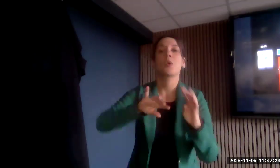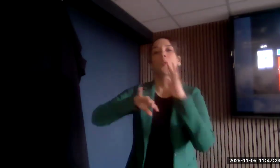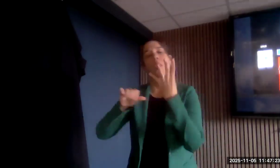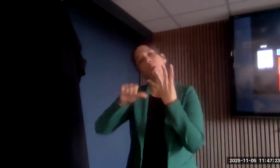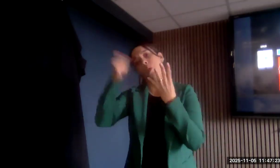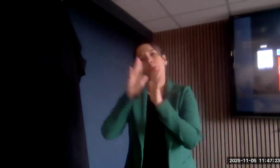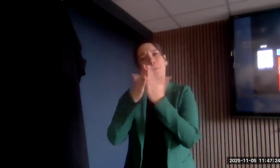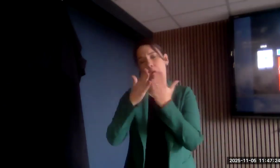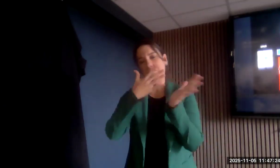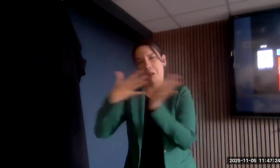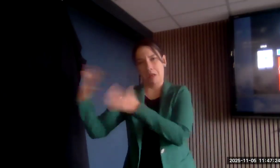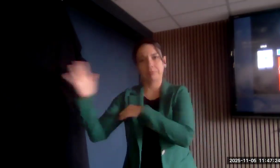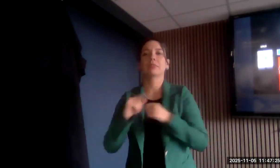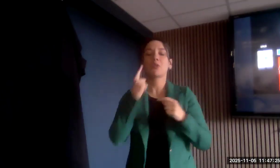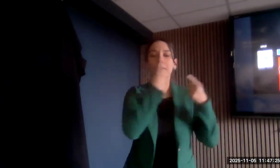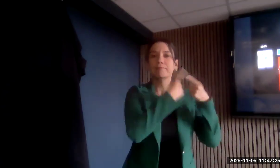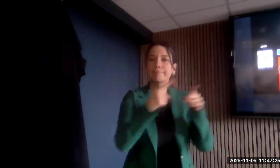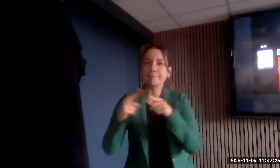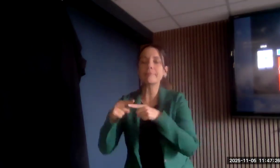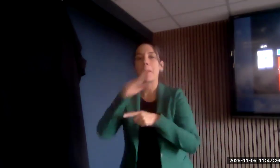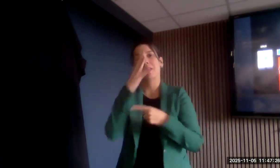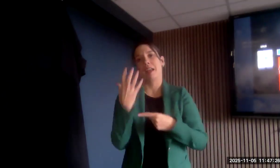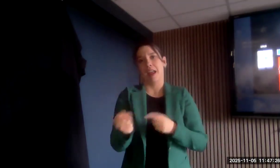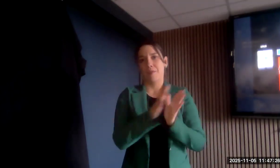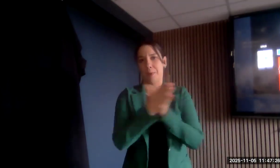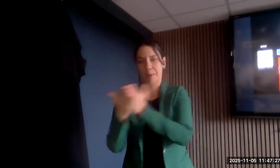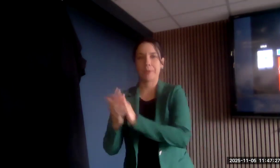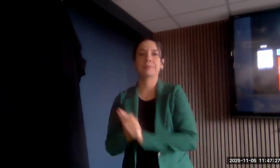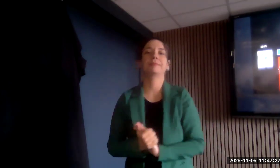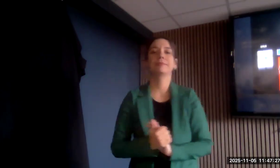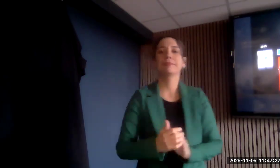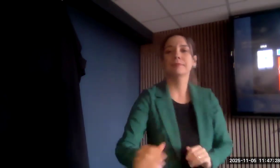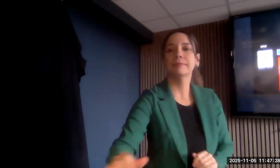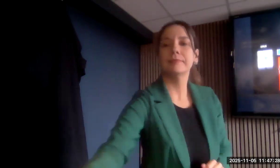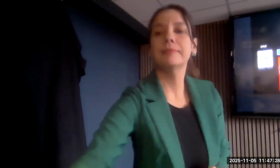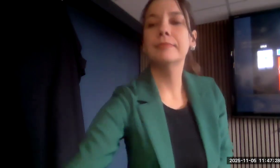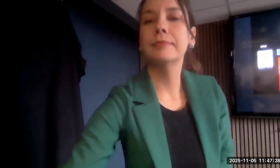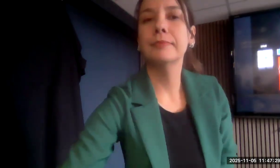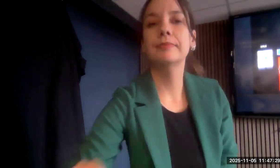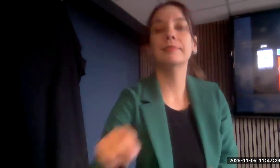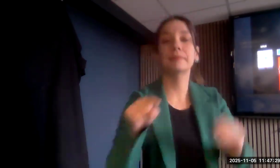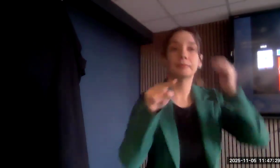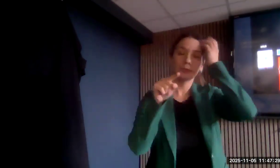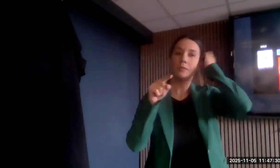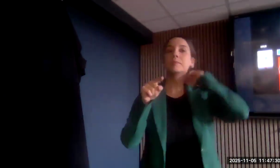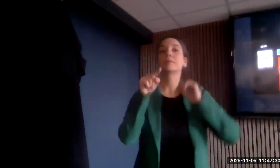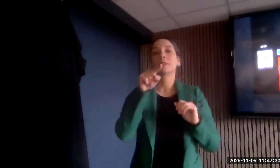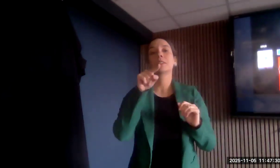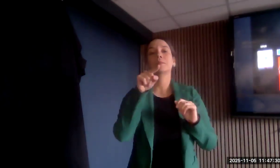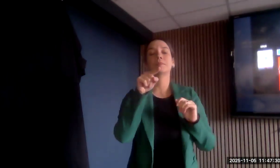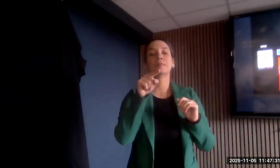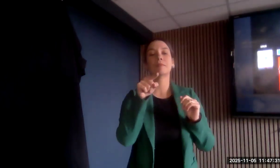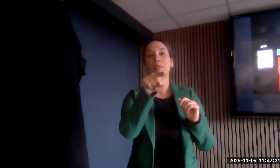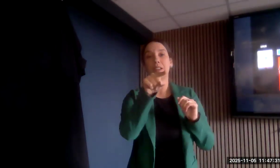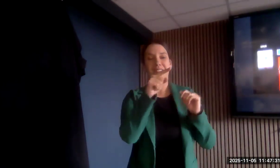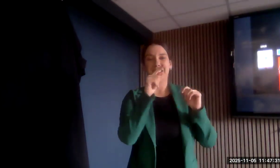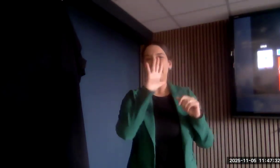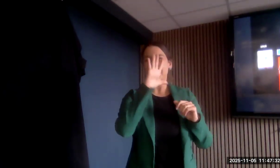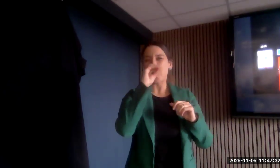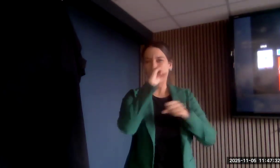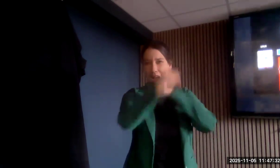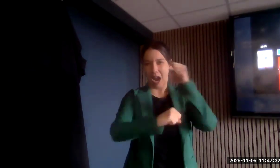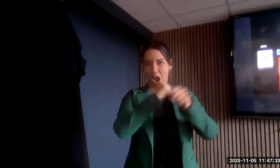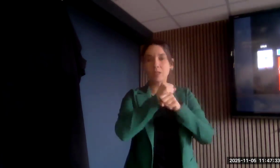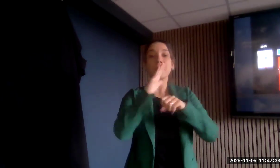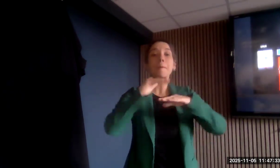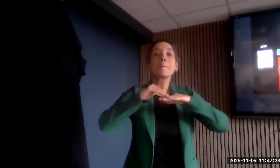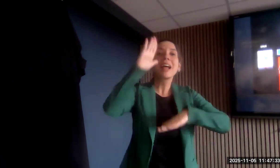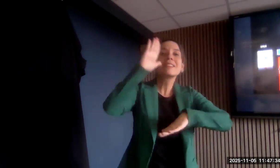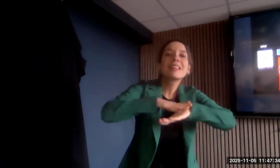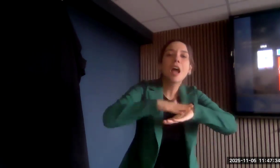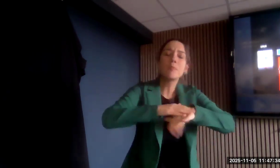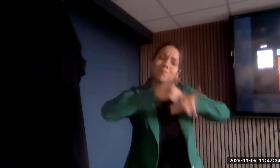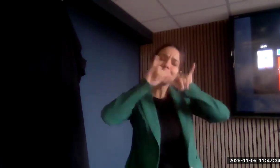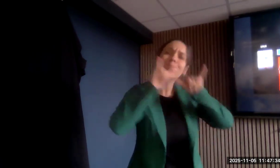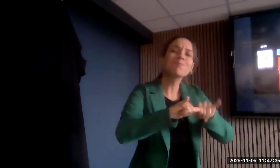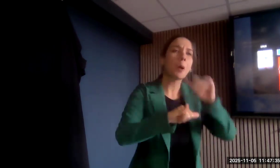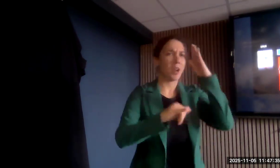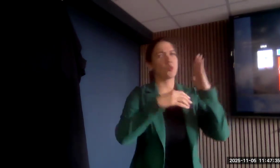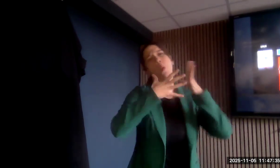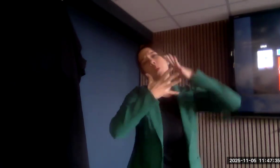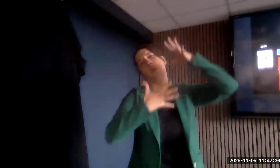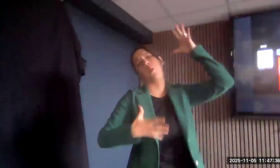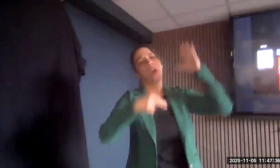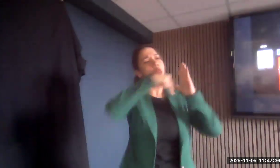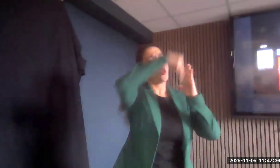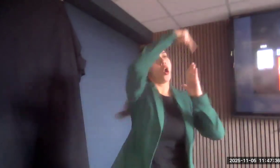As a result, he was taught originally by Eugene Oates as well, so there would have been influence on that work there.